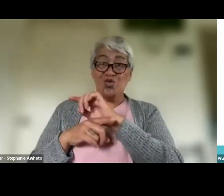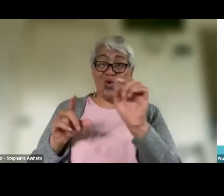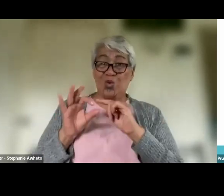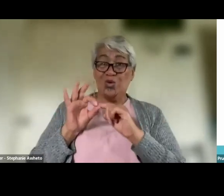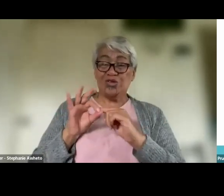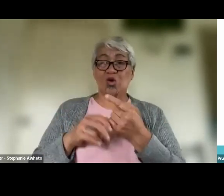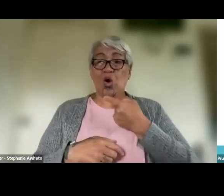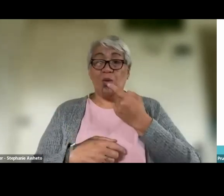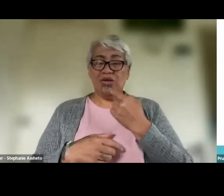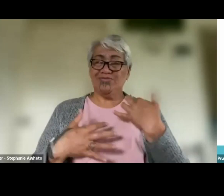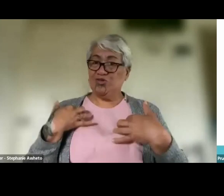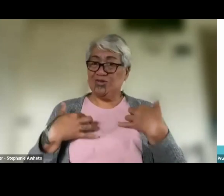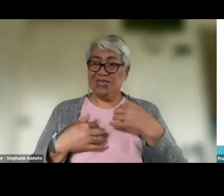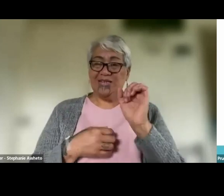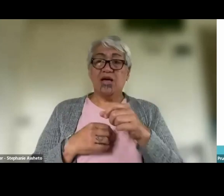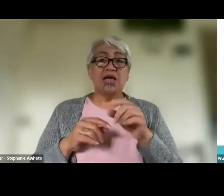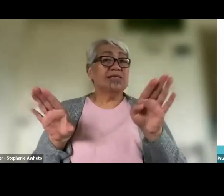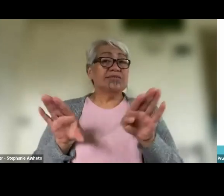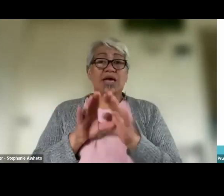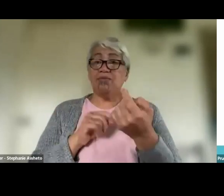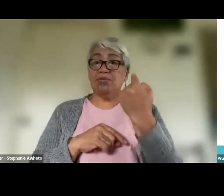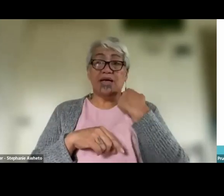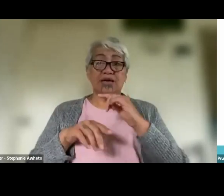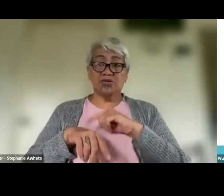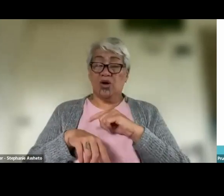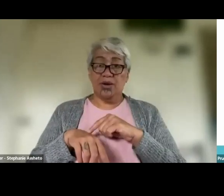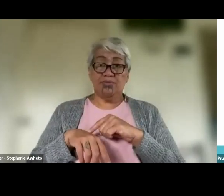As with last session